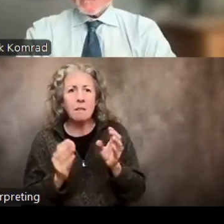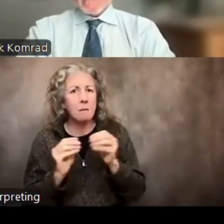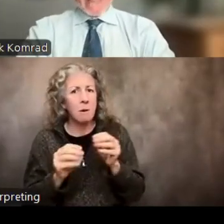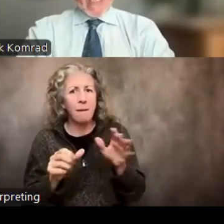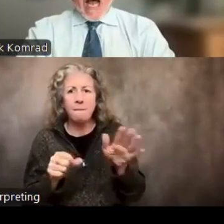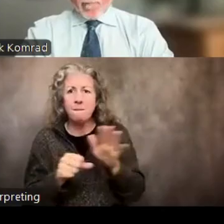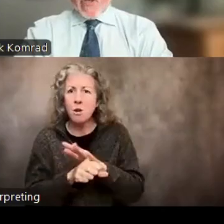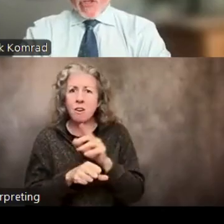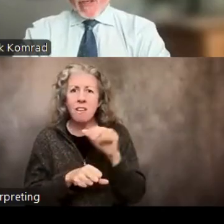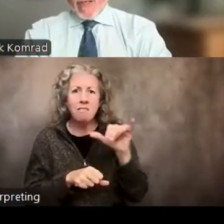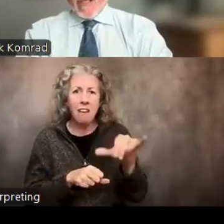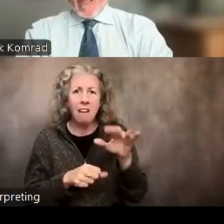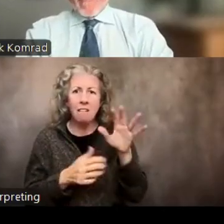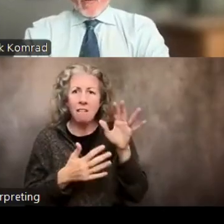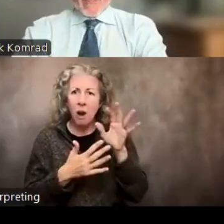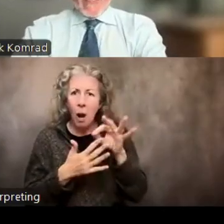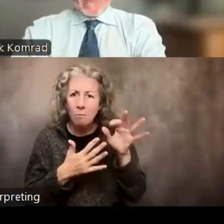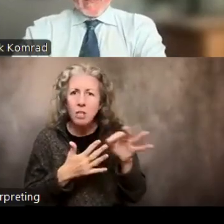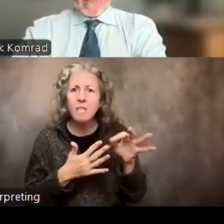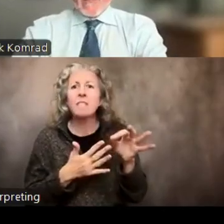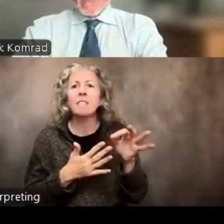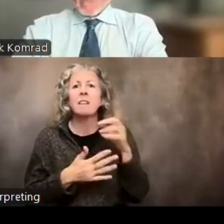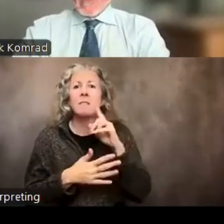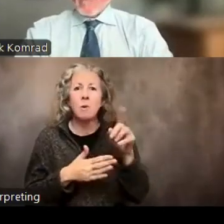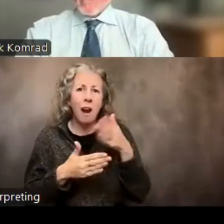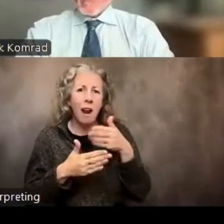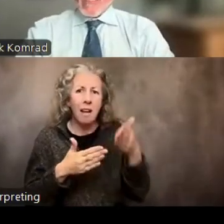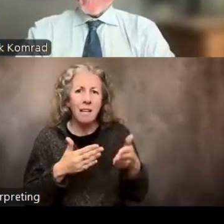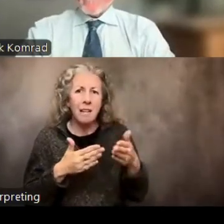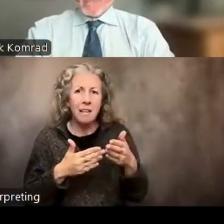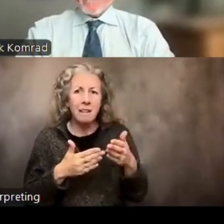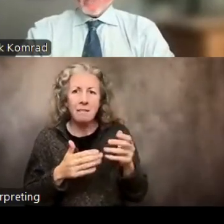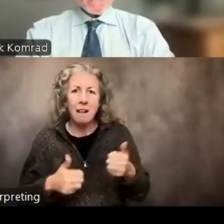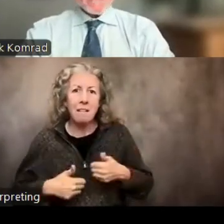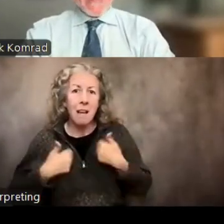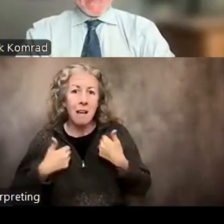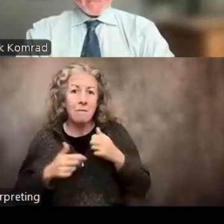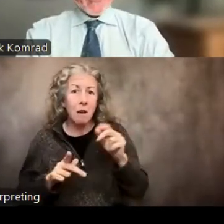as an option for ending the life of people with psychiatric